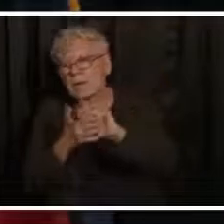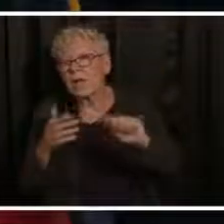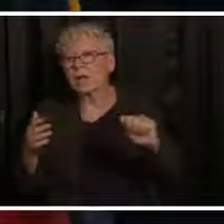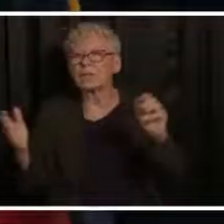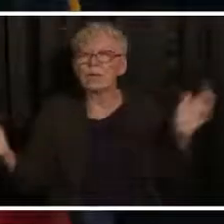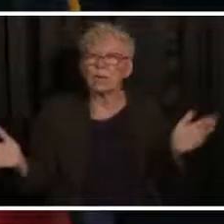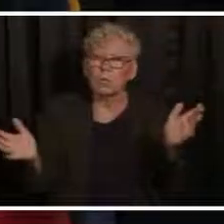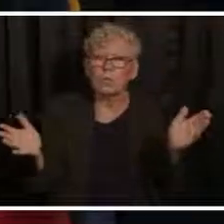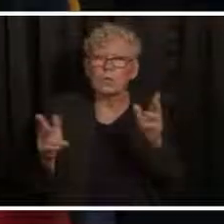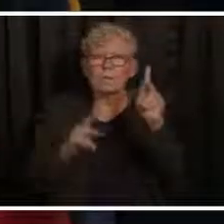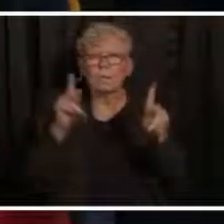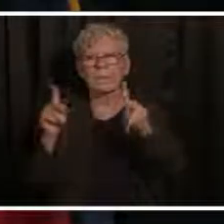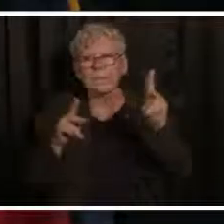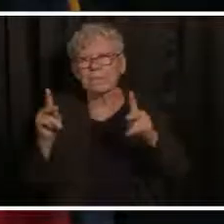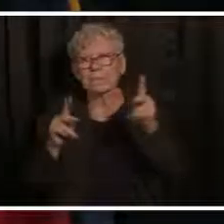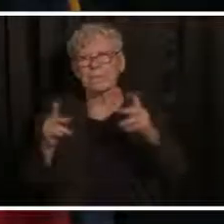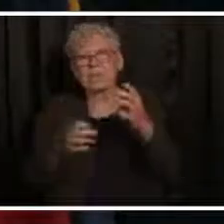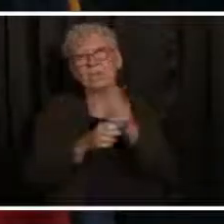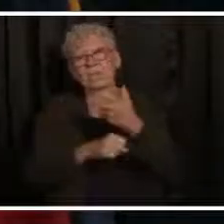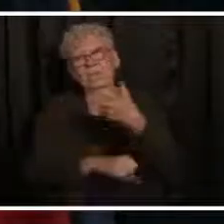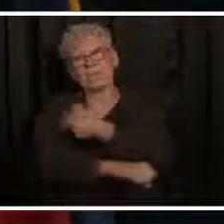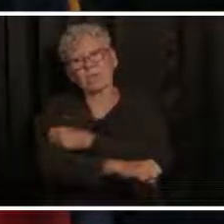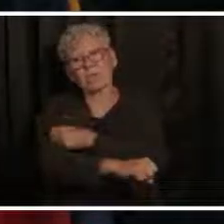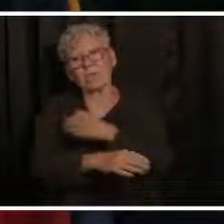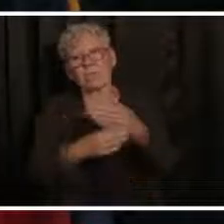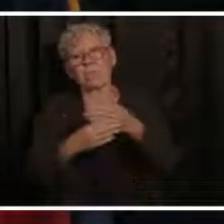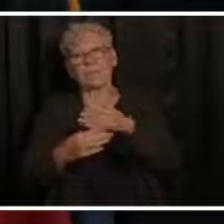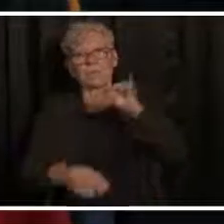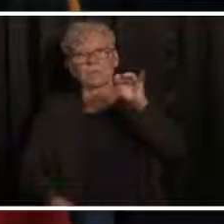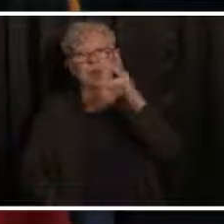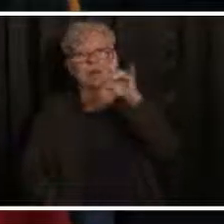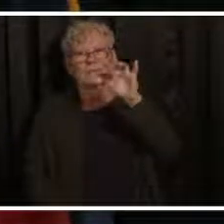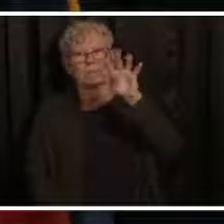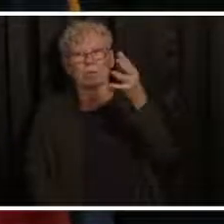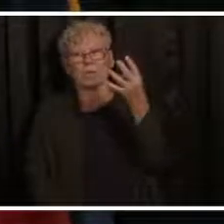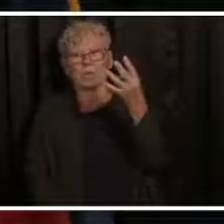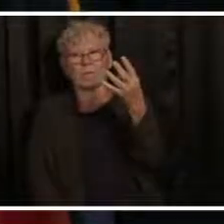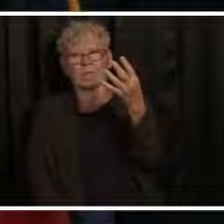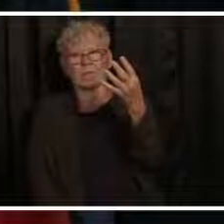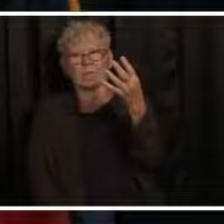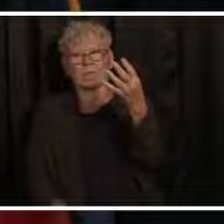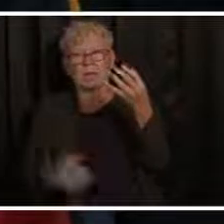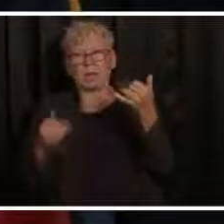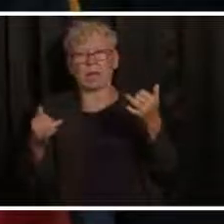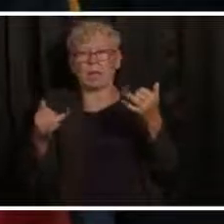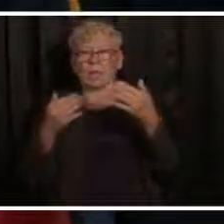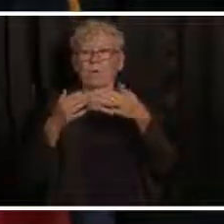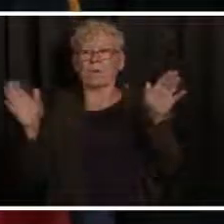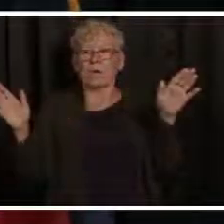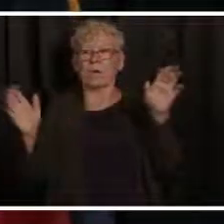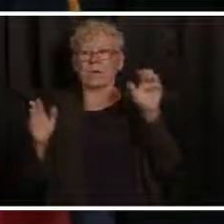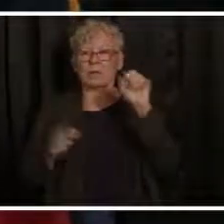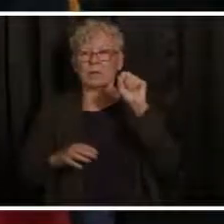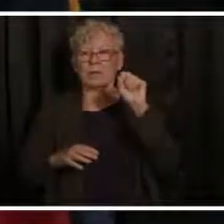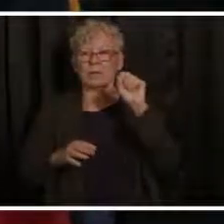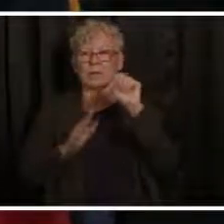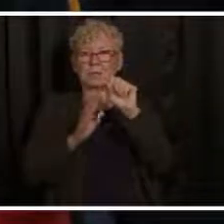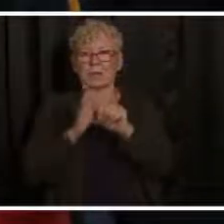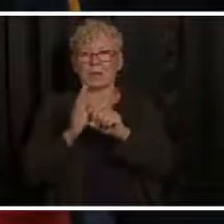uh over 71% uh and we're Continuing with these more targeted micro incentive programs. It's it's part of the